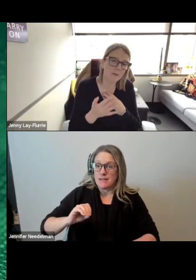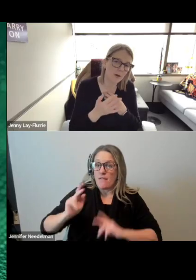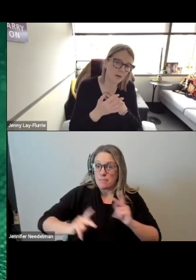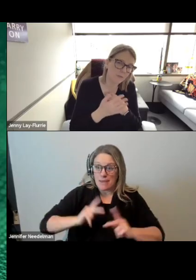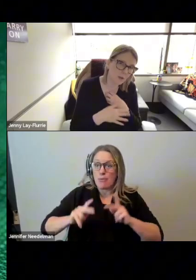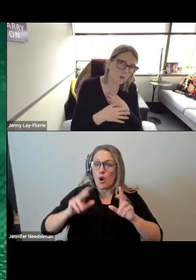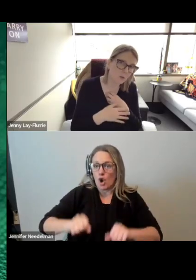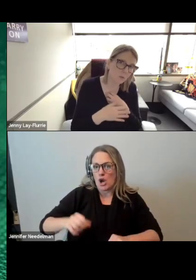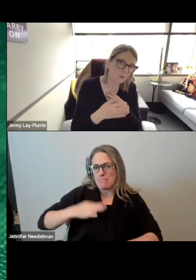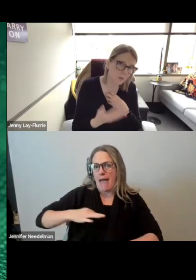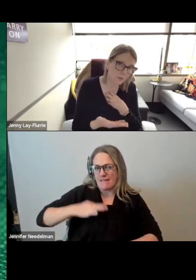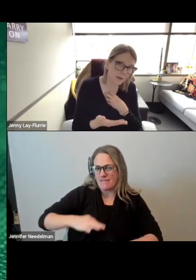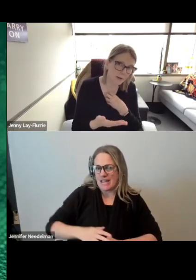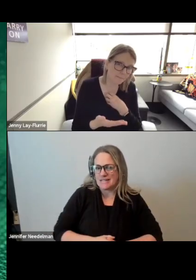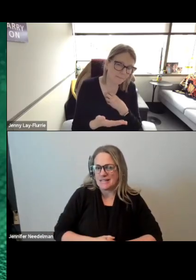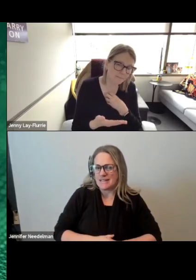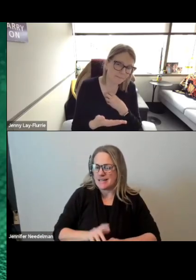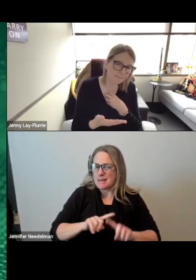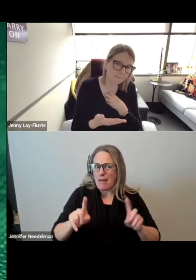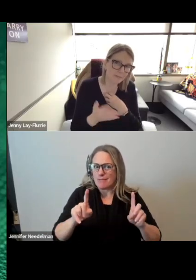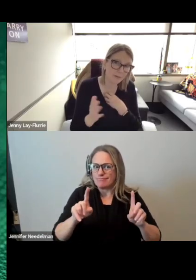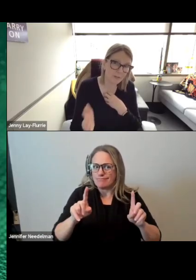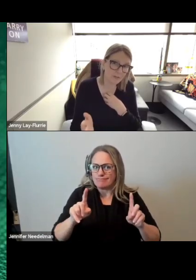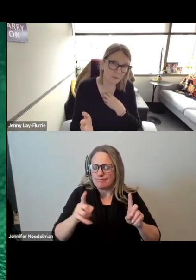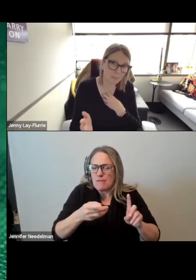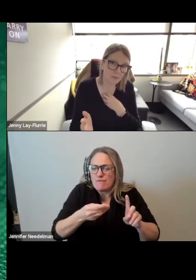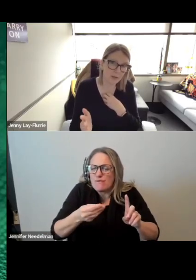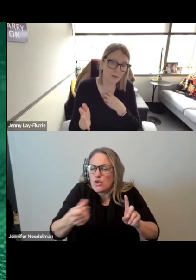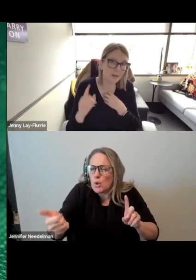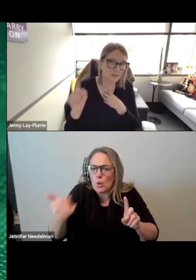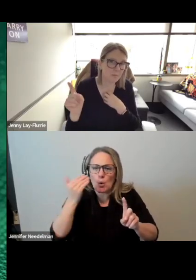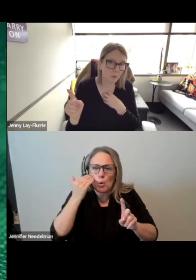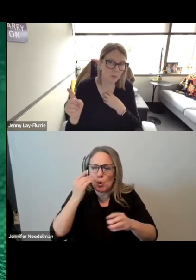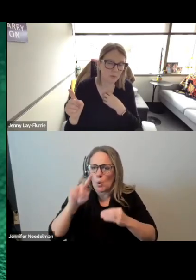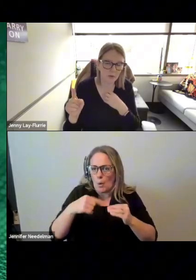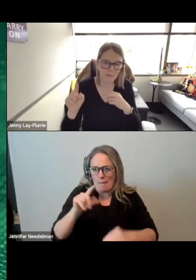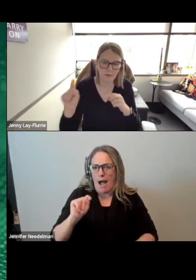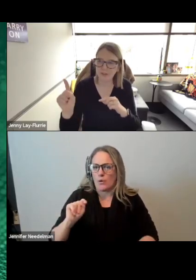but very few knew about it. 57%, that's important.